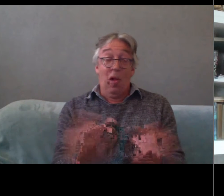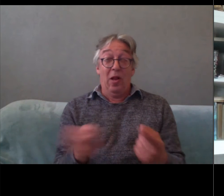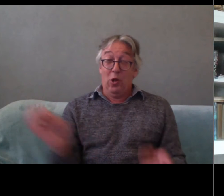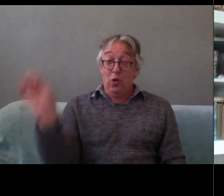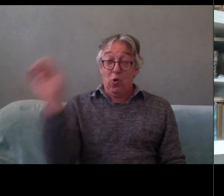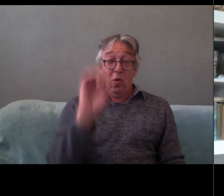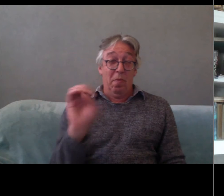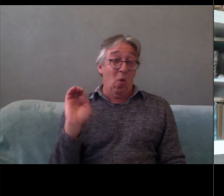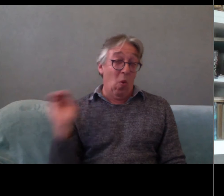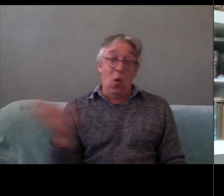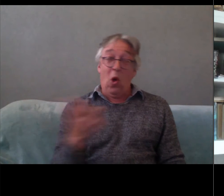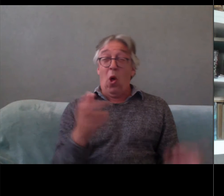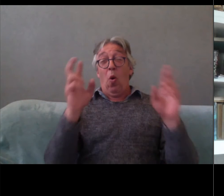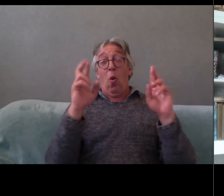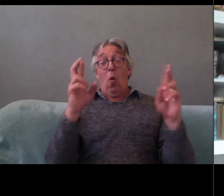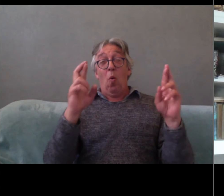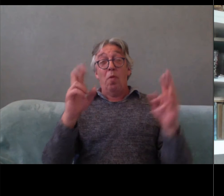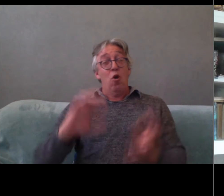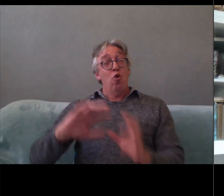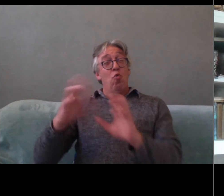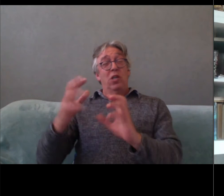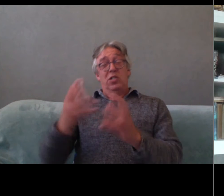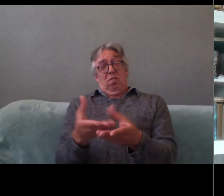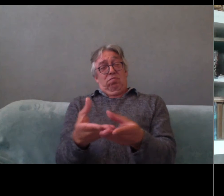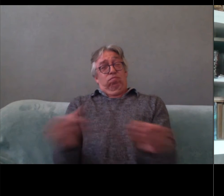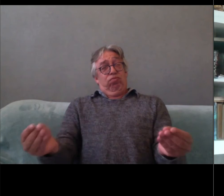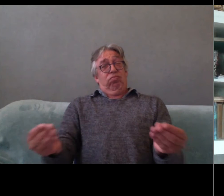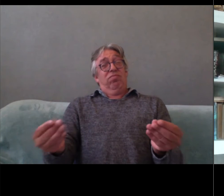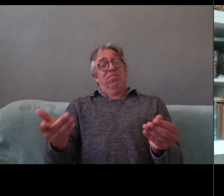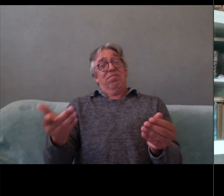So, the situation is getting better and better,